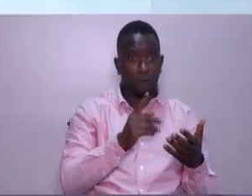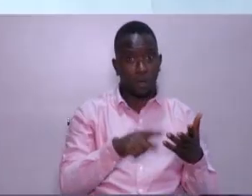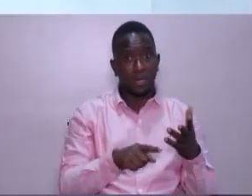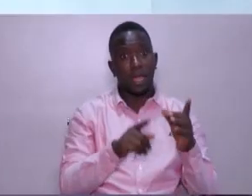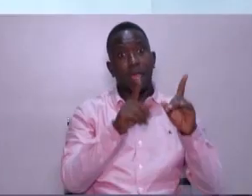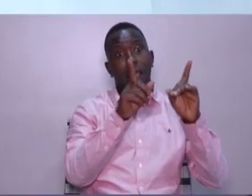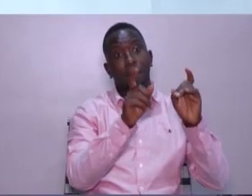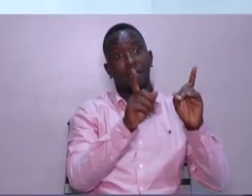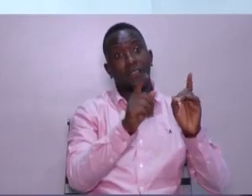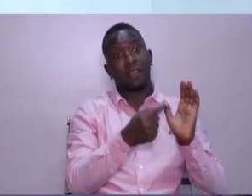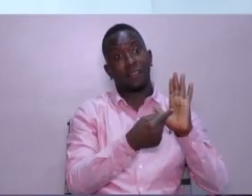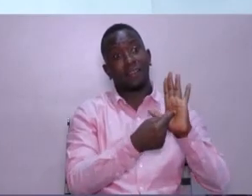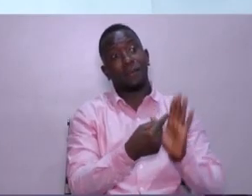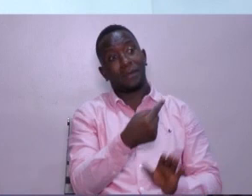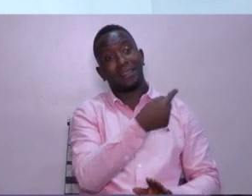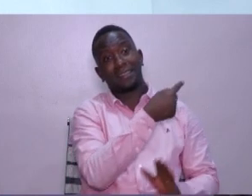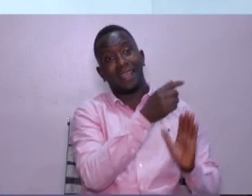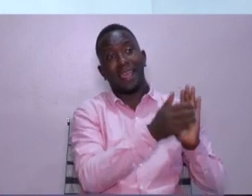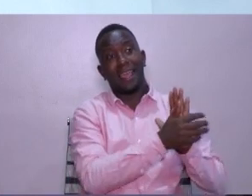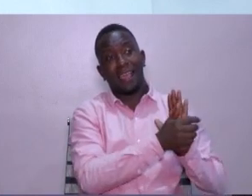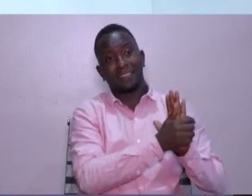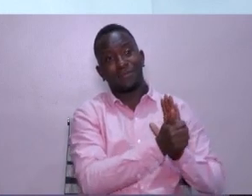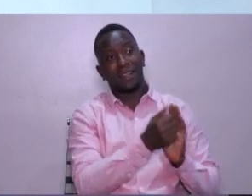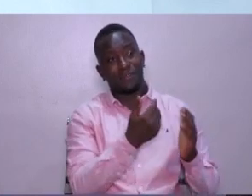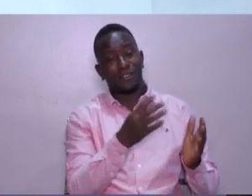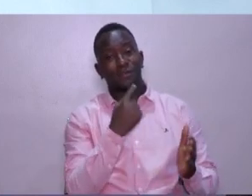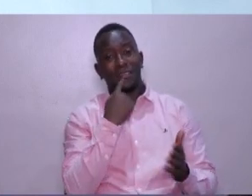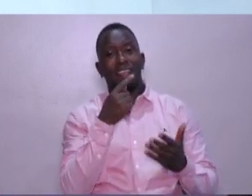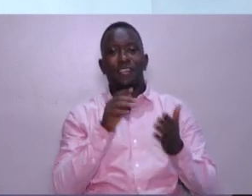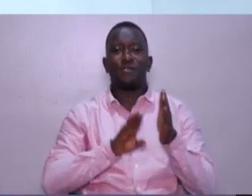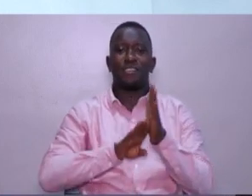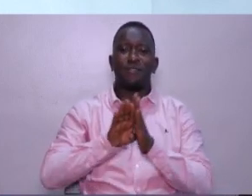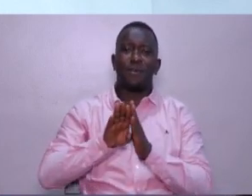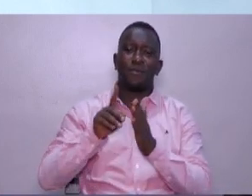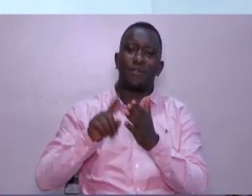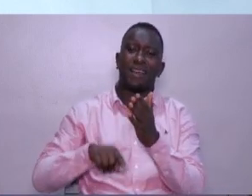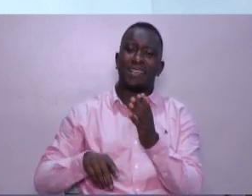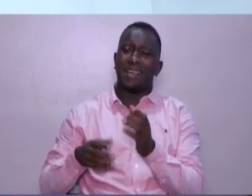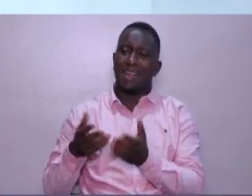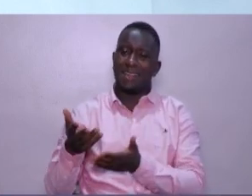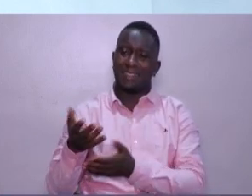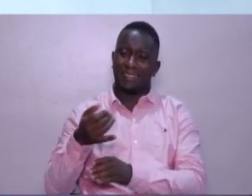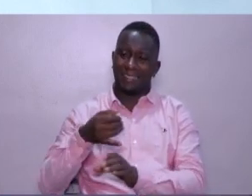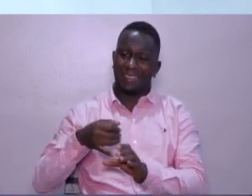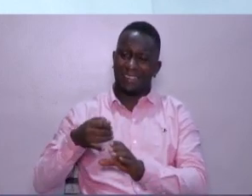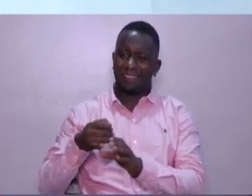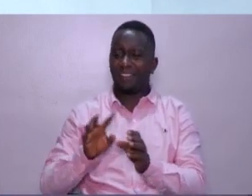this expert of mine has said develop an interactive which allows the user to type in the source